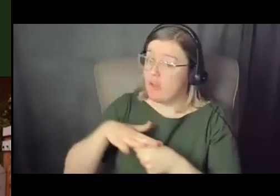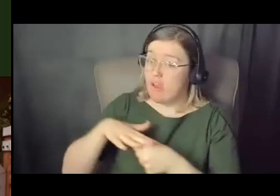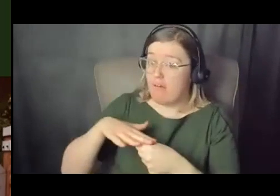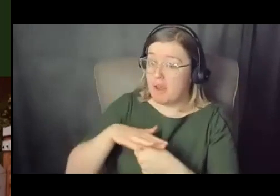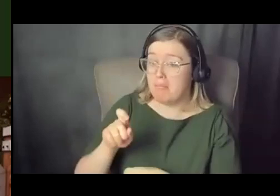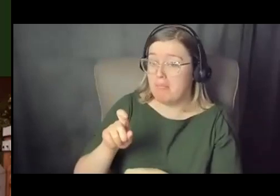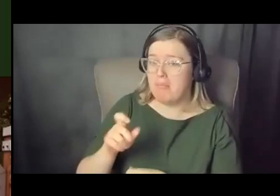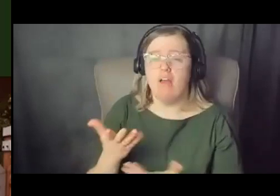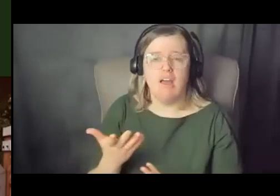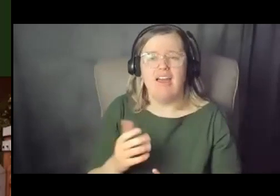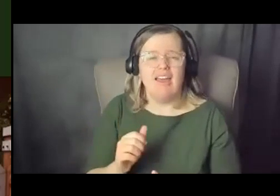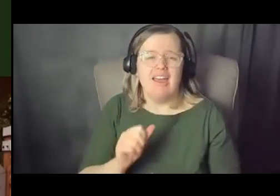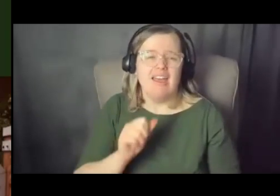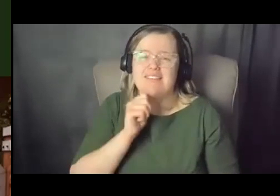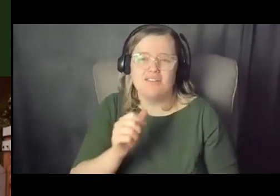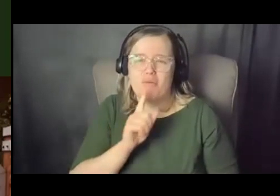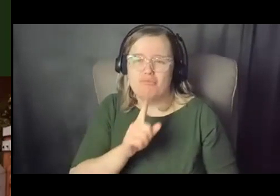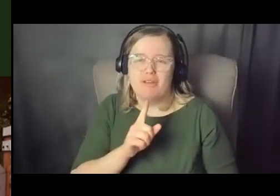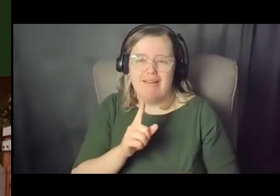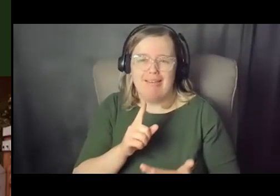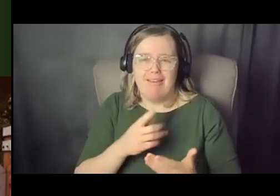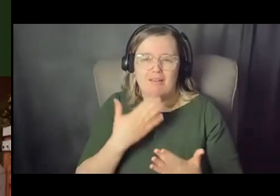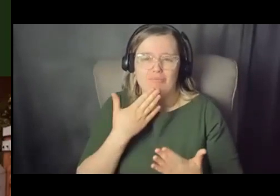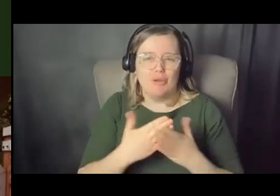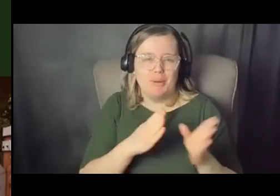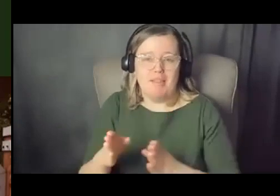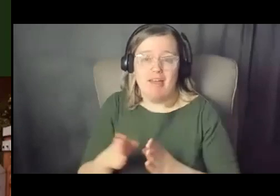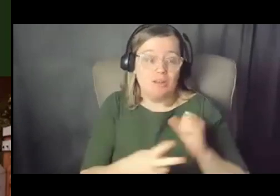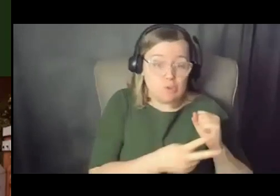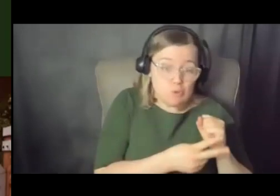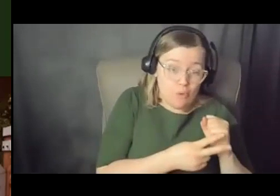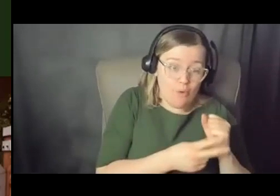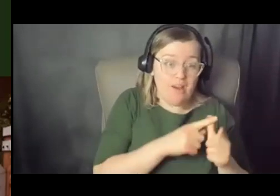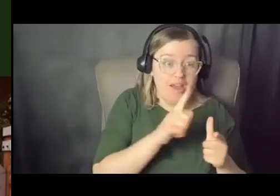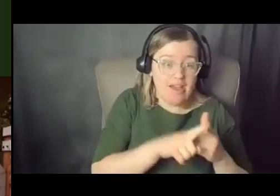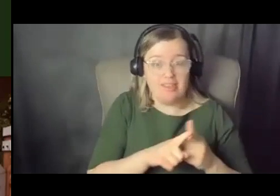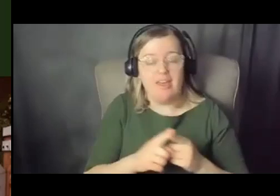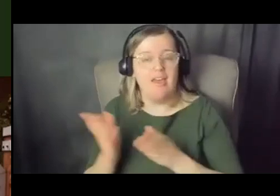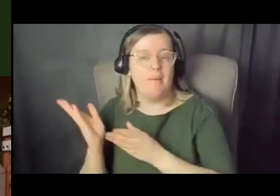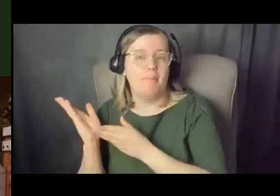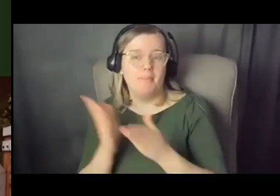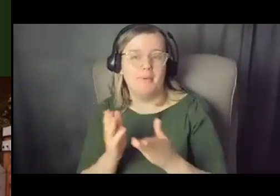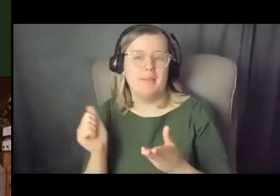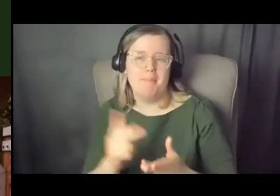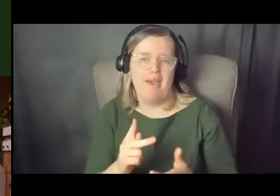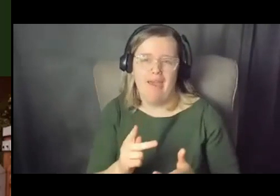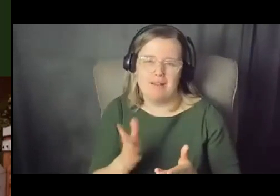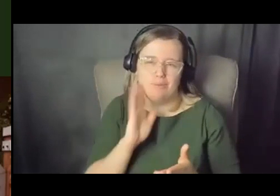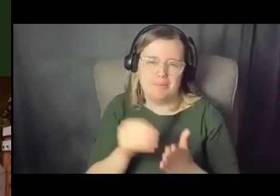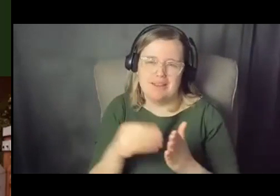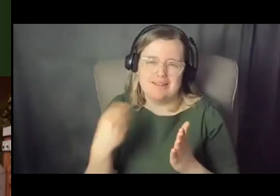It isn't cost effective to store them and bring them back, but if we can find other city locations, we can actually use